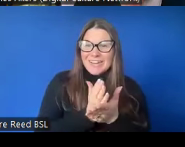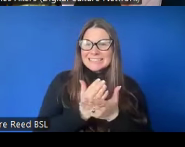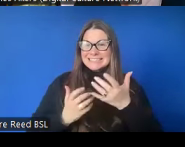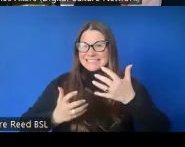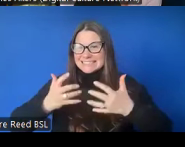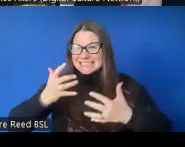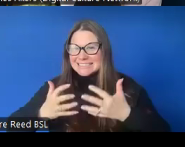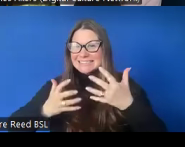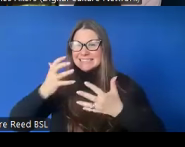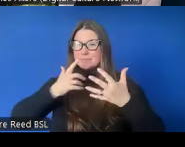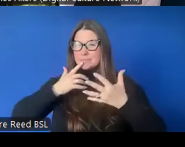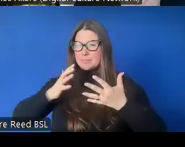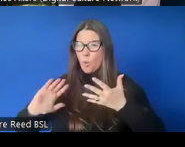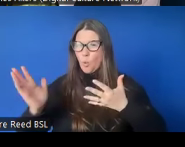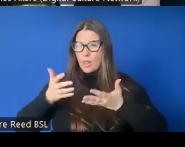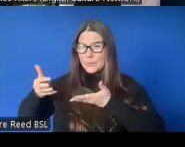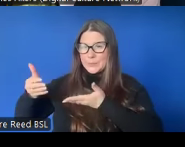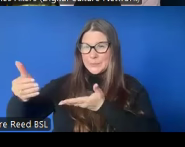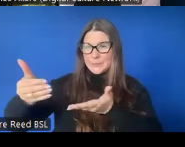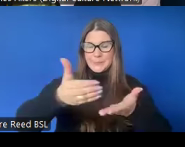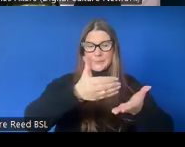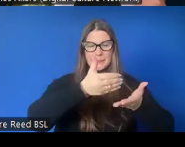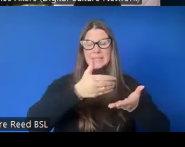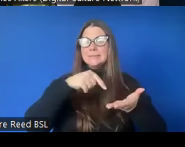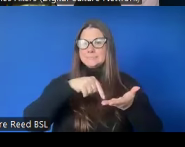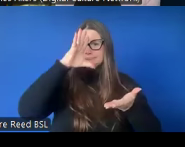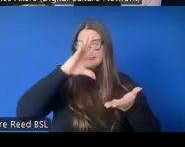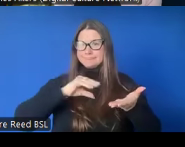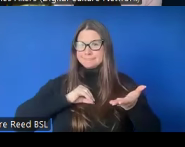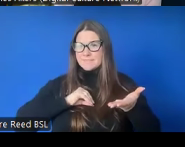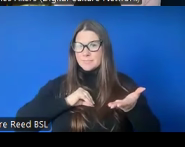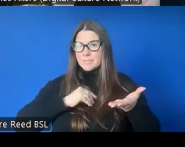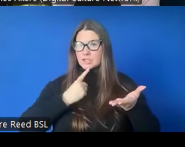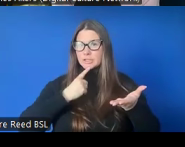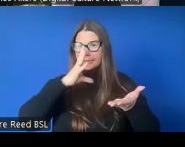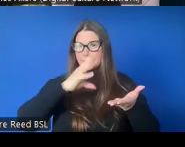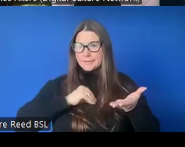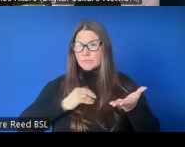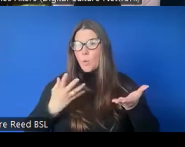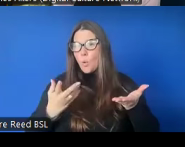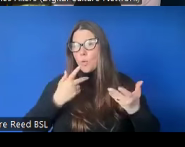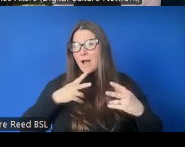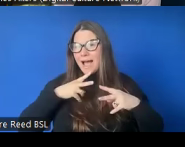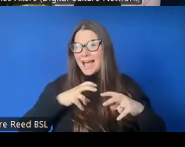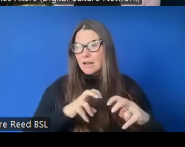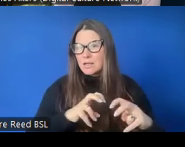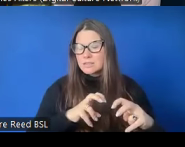for reference or analysis." It can be many different things and you pull them all together into place and then use them for something.